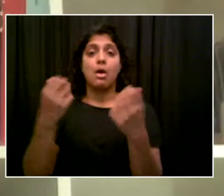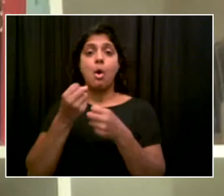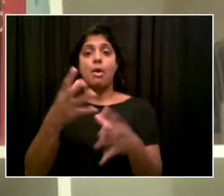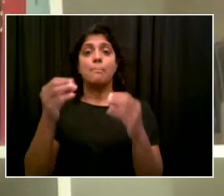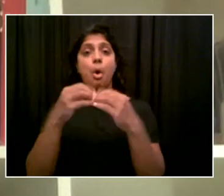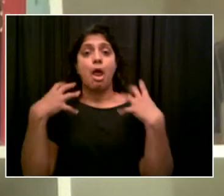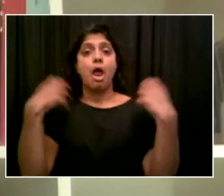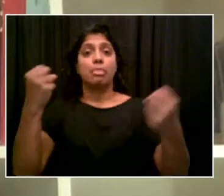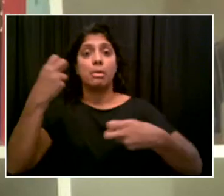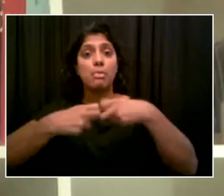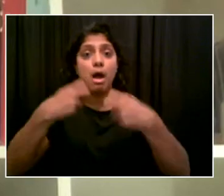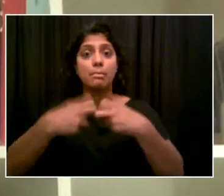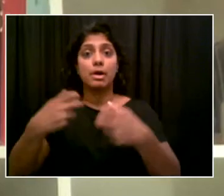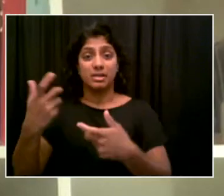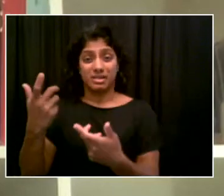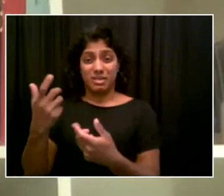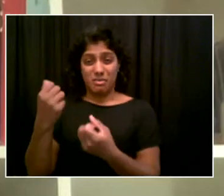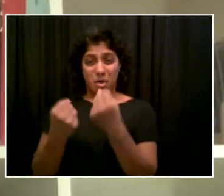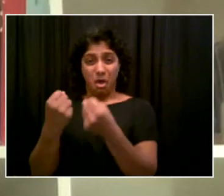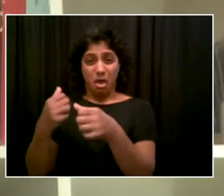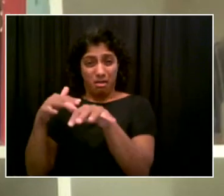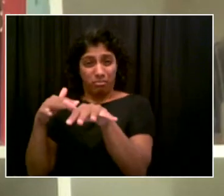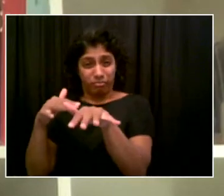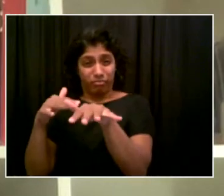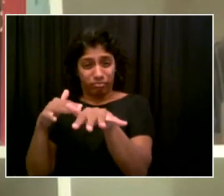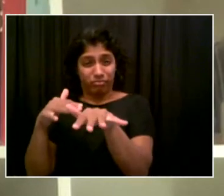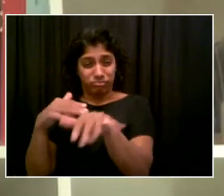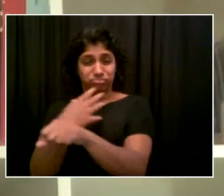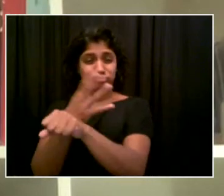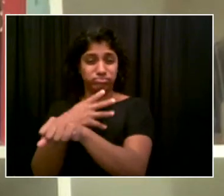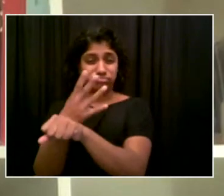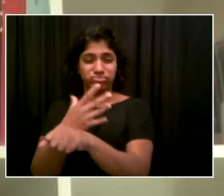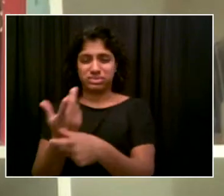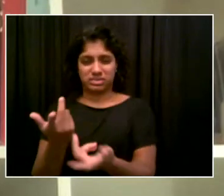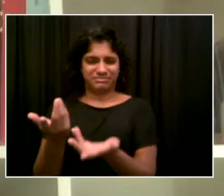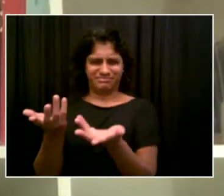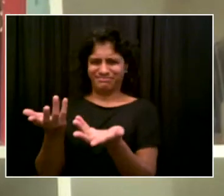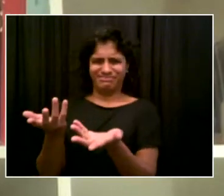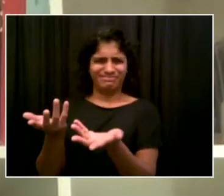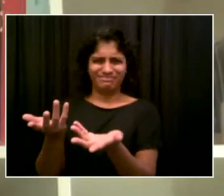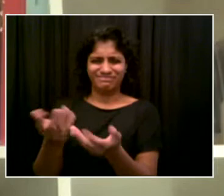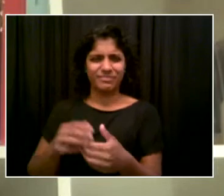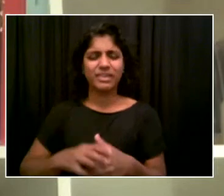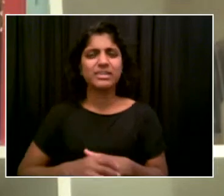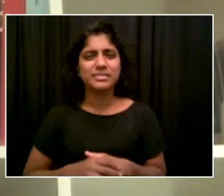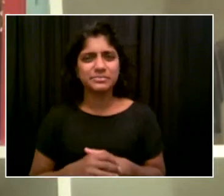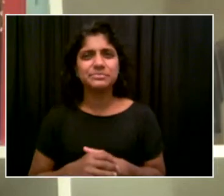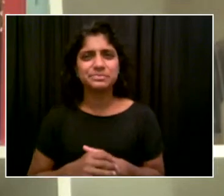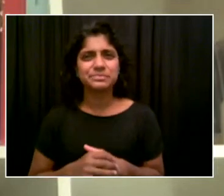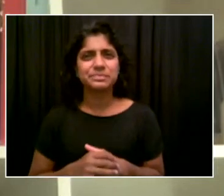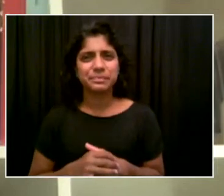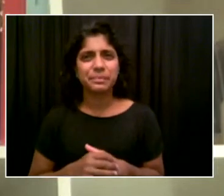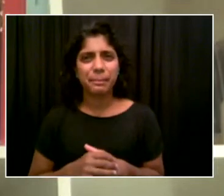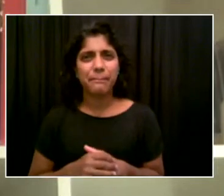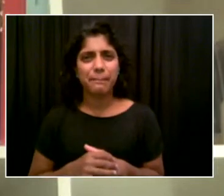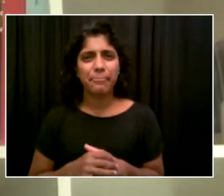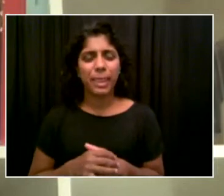WELL-BEG INOF OUR MOST VULNERABLE COMMUNITIES. I'M SPEAKING TO YOU FROM MY HOME IN THE MARKER